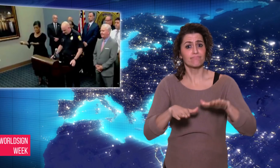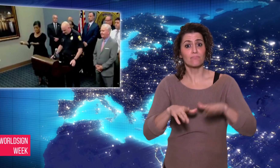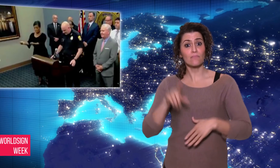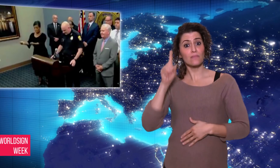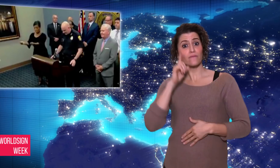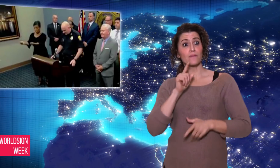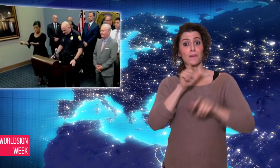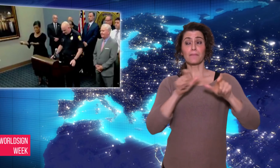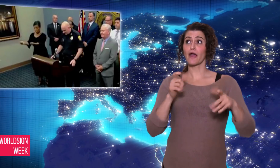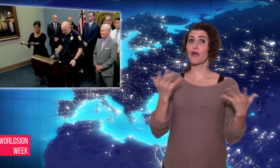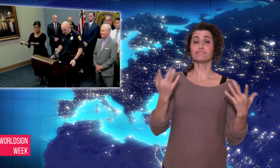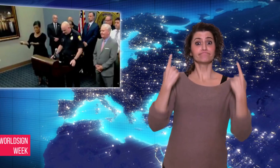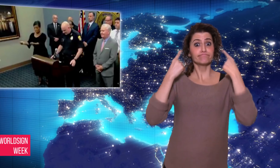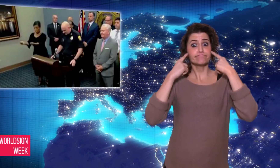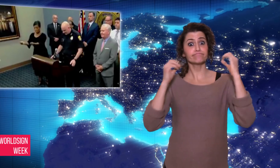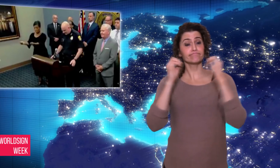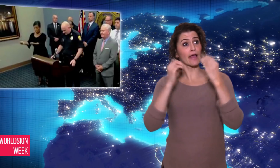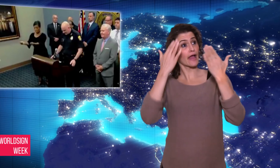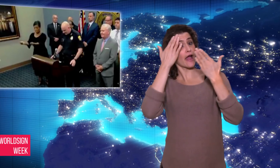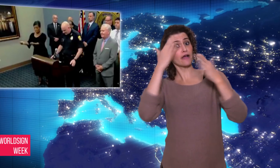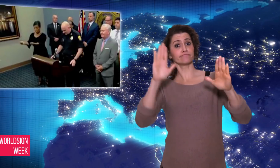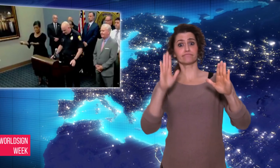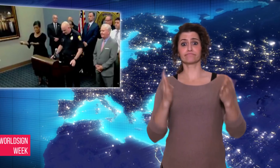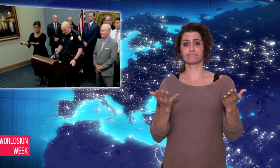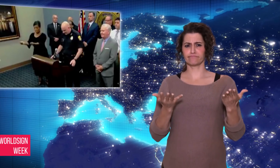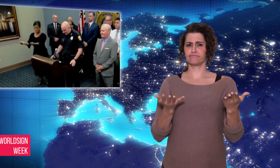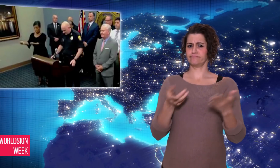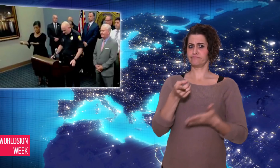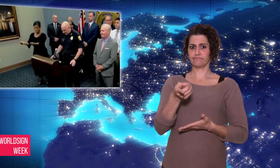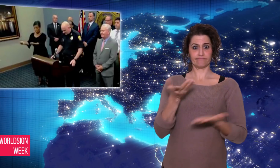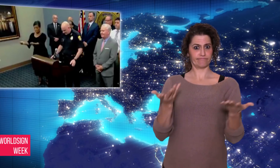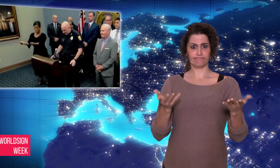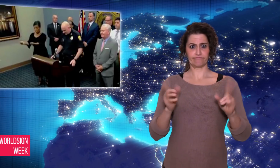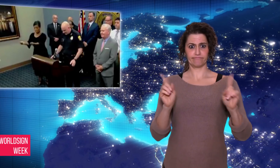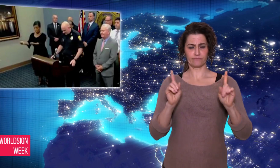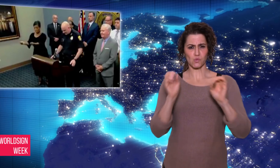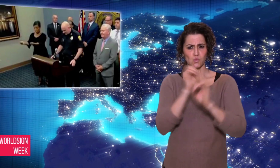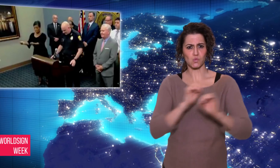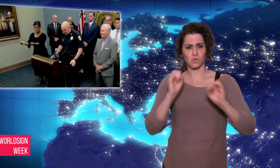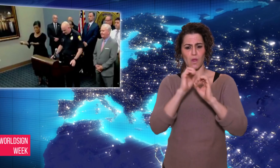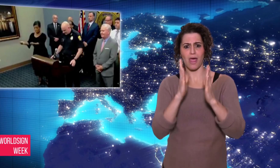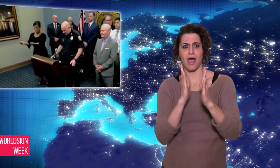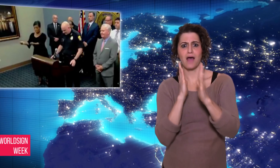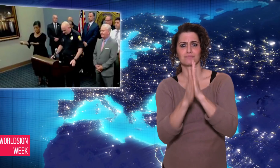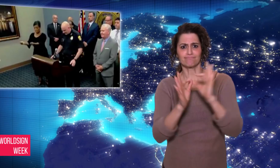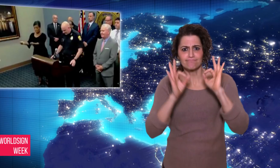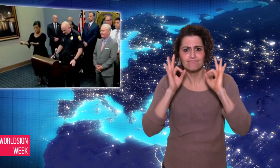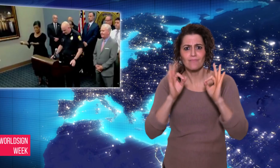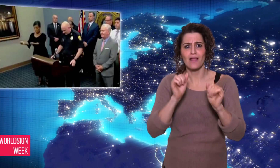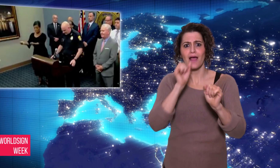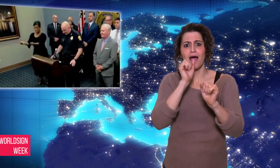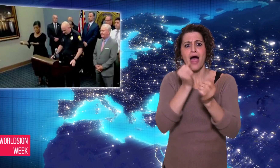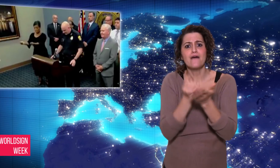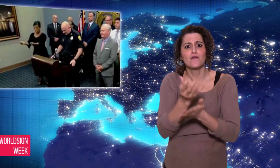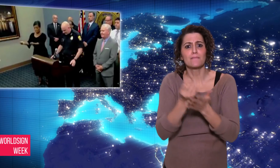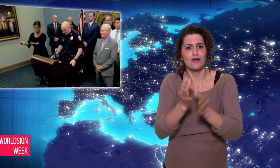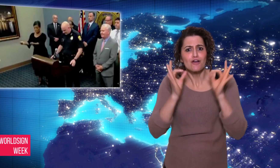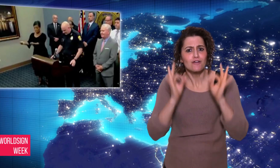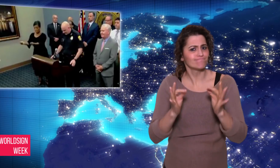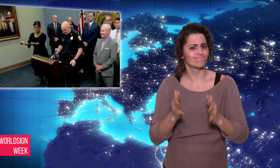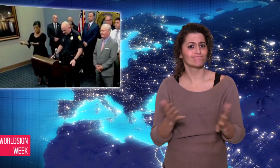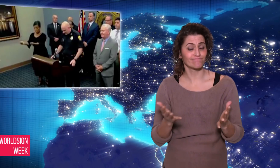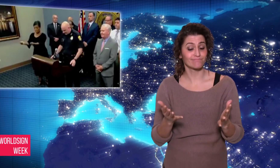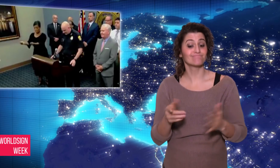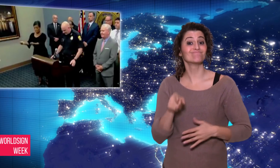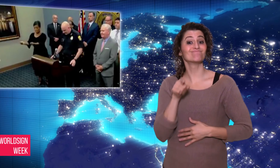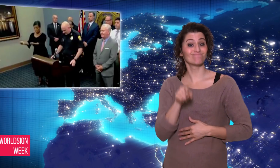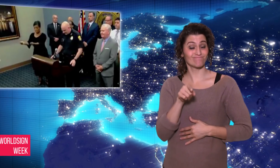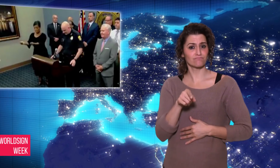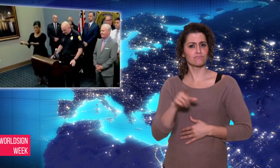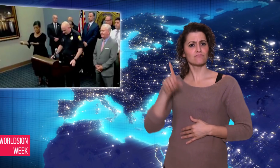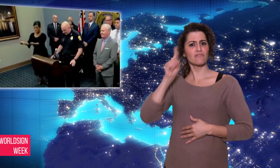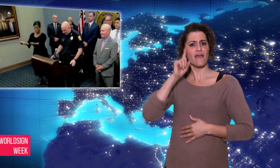as Canada has committed to the UN